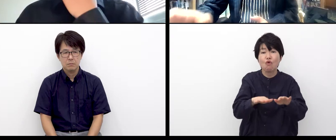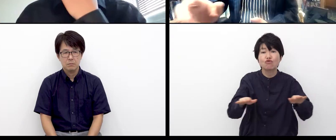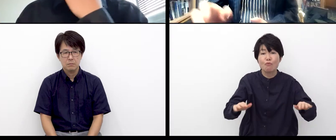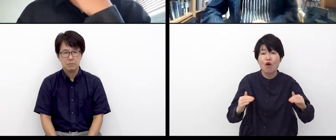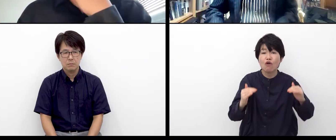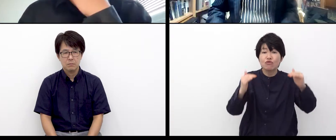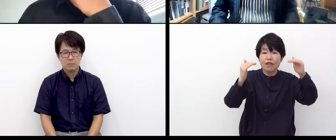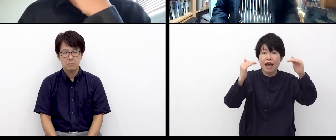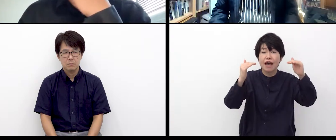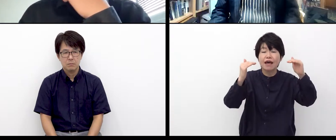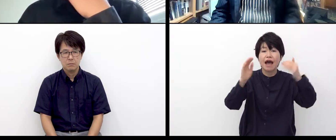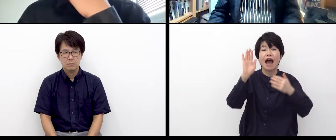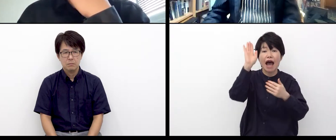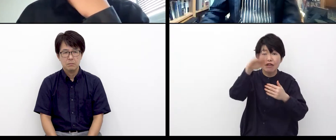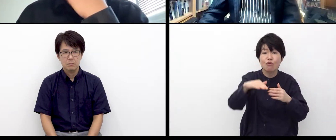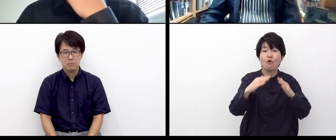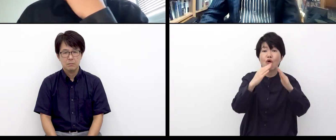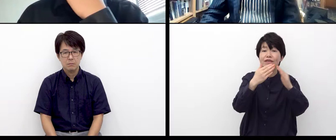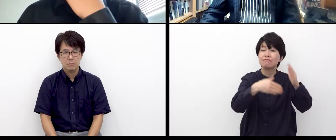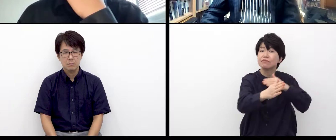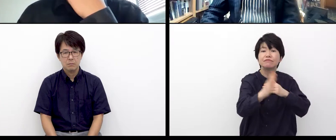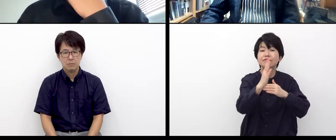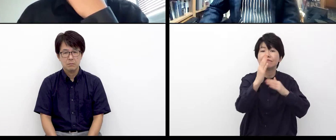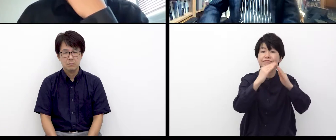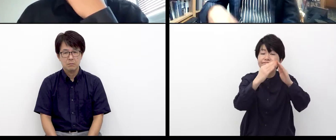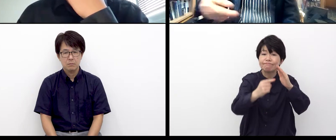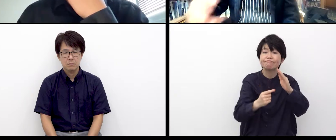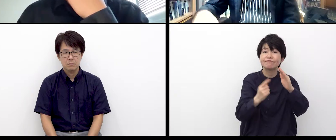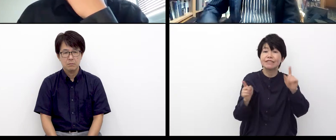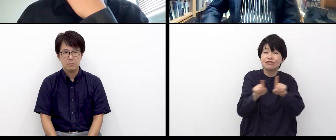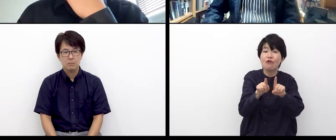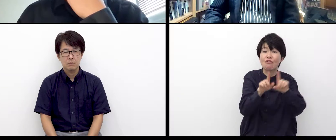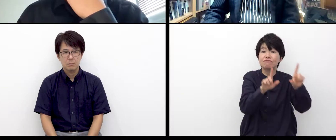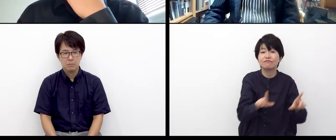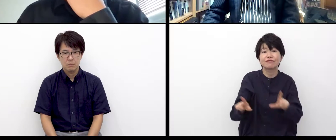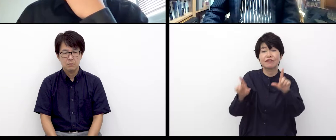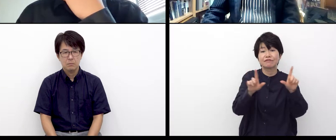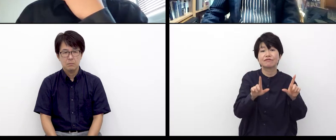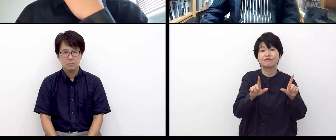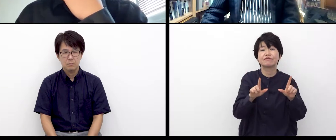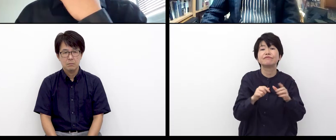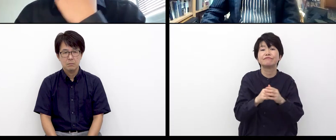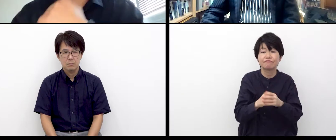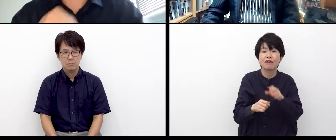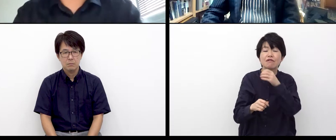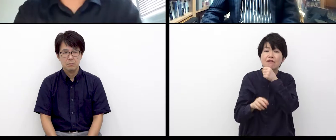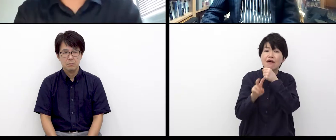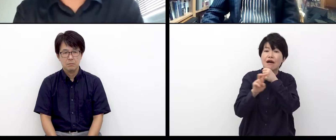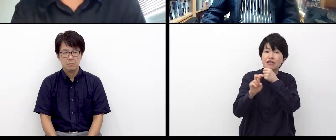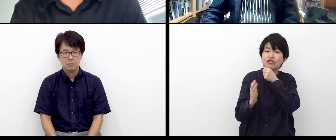will live with their parents or not. In Japan and South Korea, it’s common to live together even they become 20 years old or older,